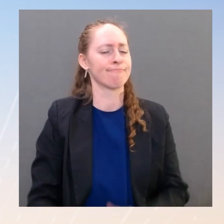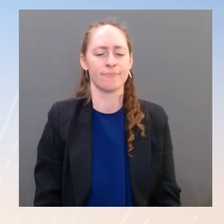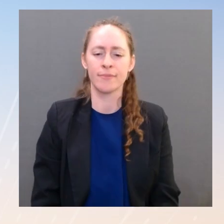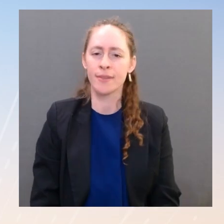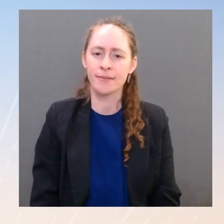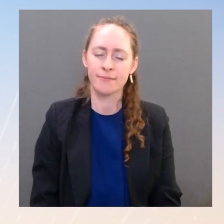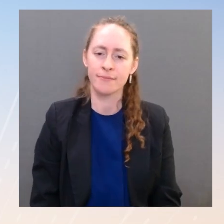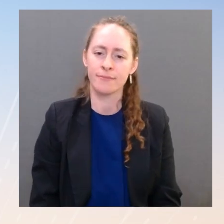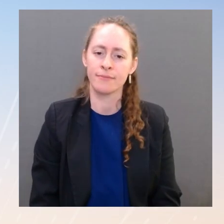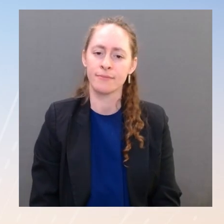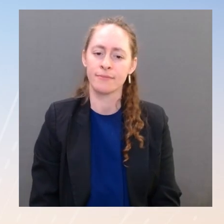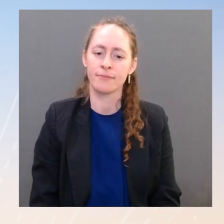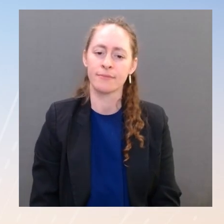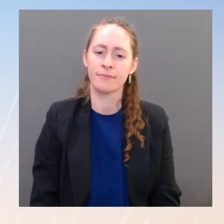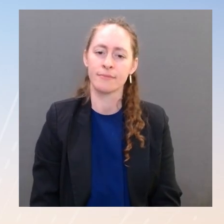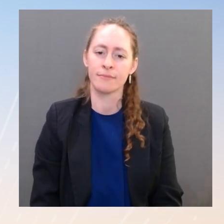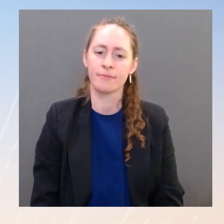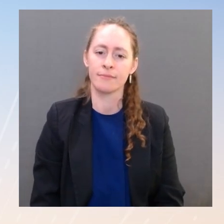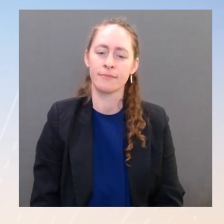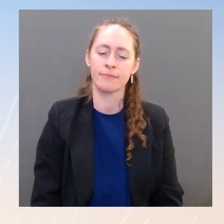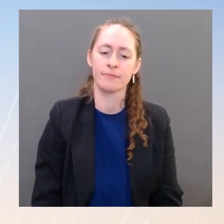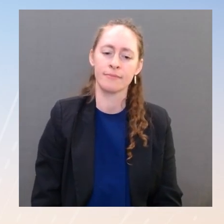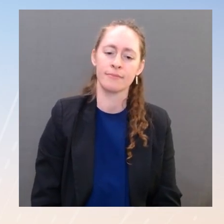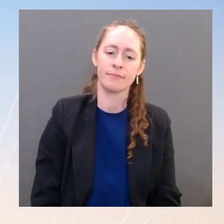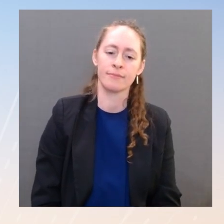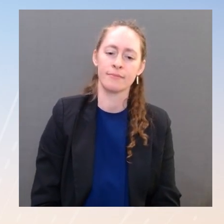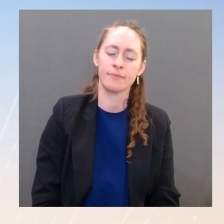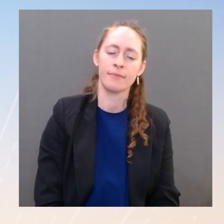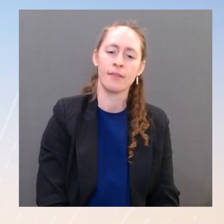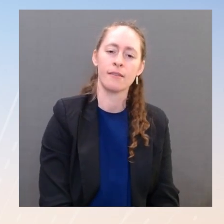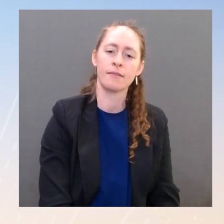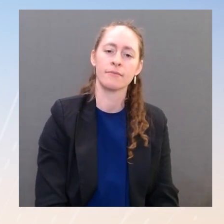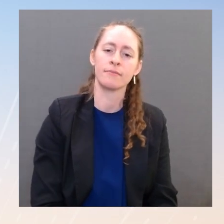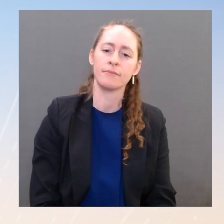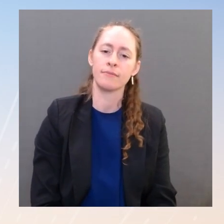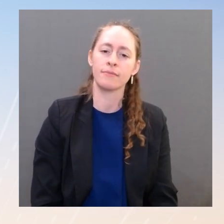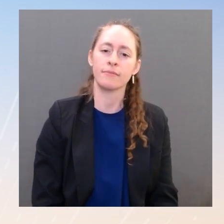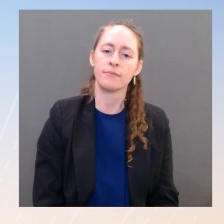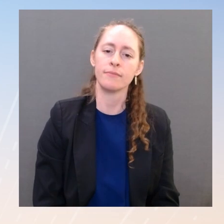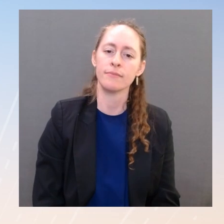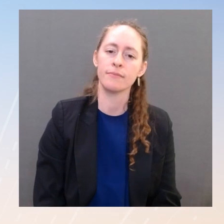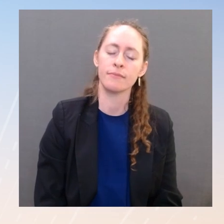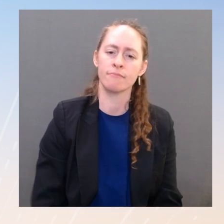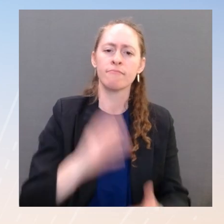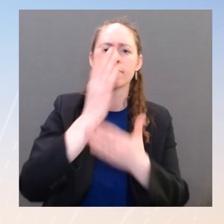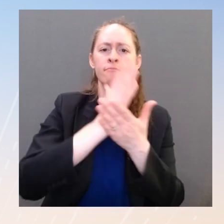has only just begun issuing the new contracts to replace some of the weaponry sent overseas. I'm wondering if the President is comfortable